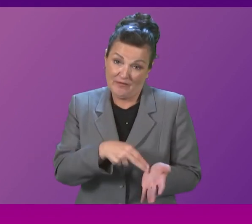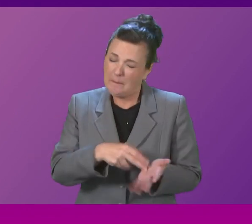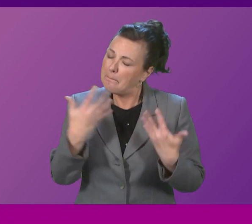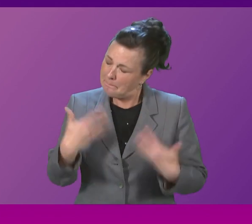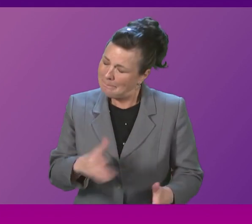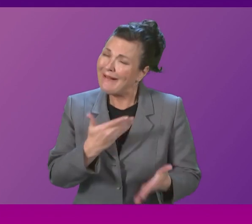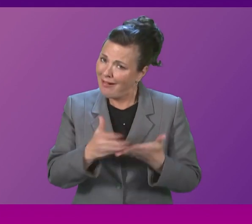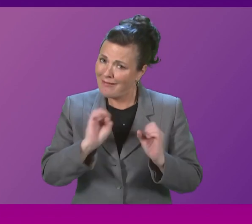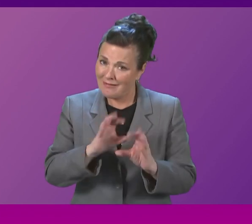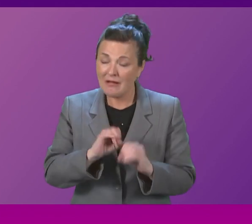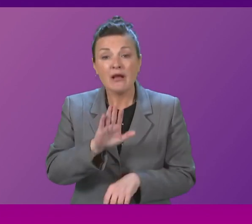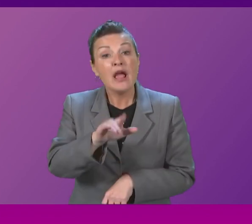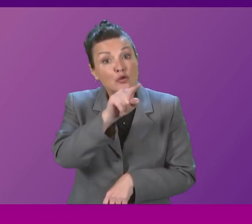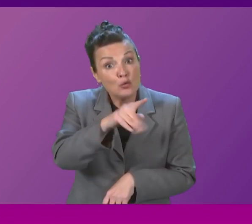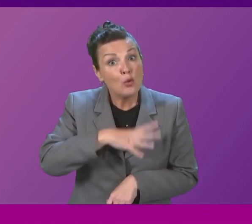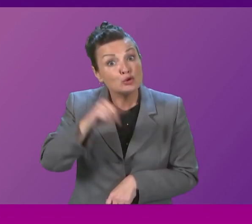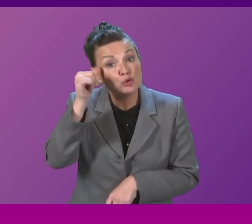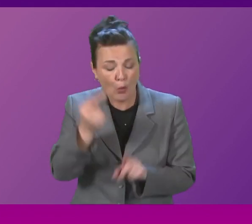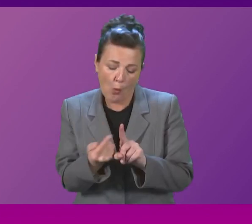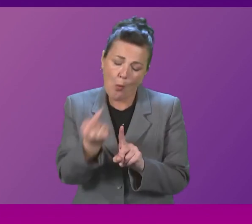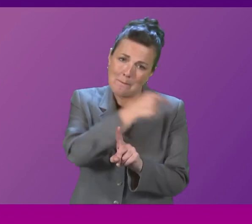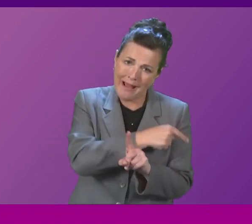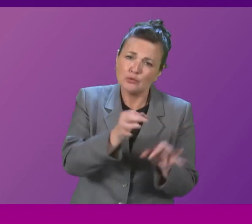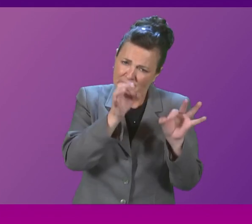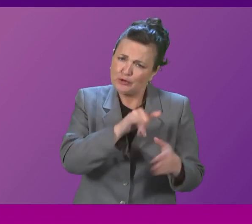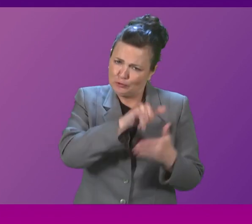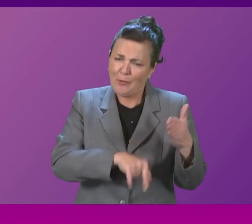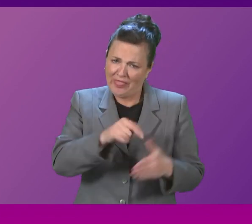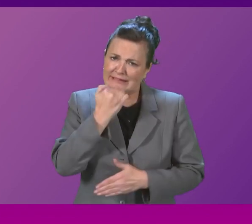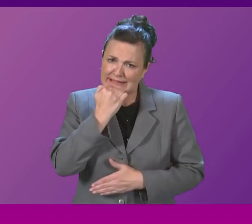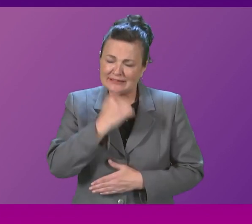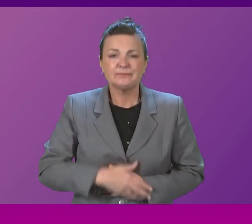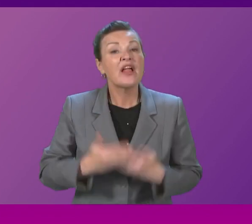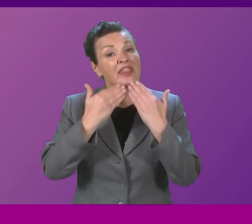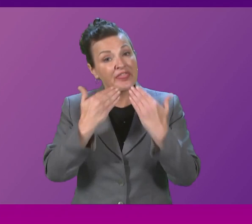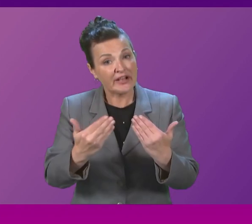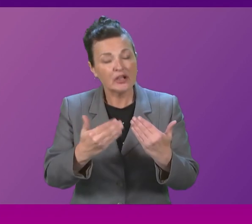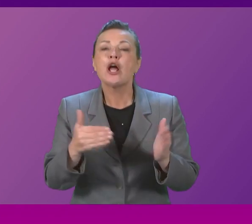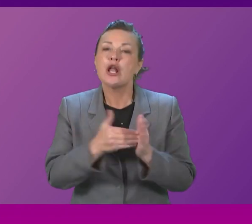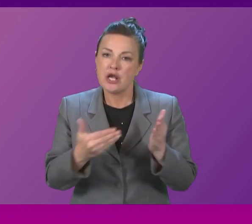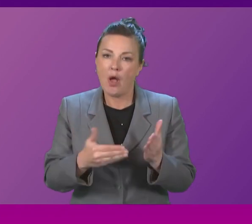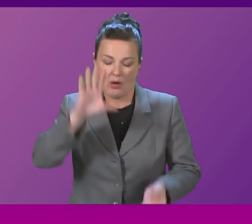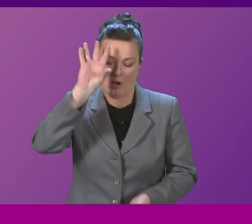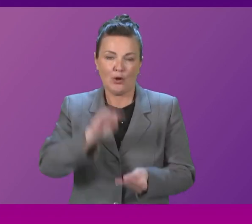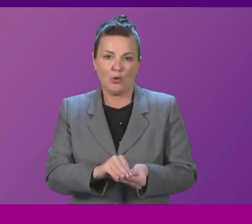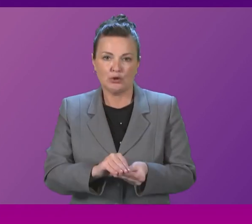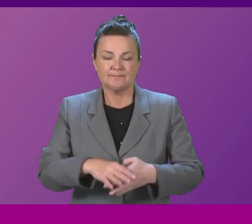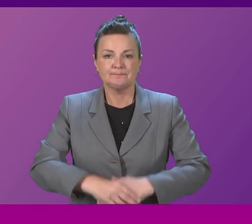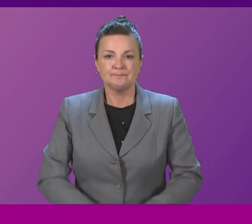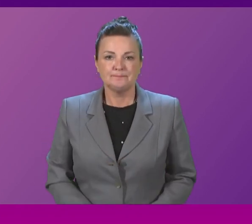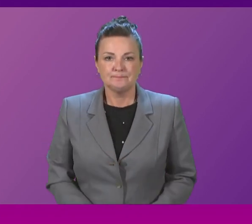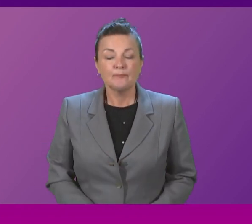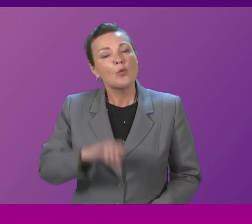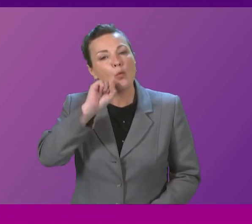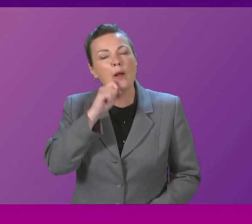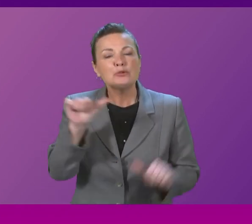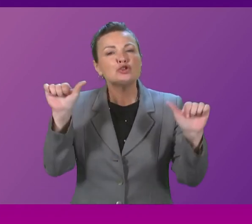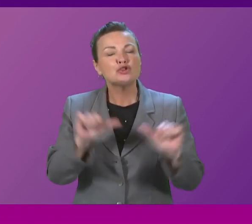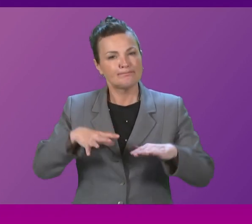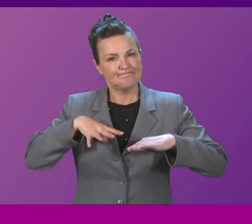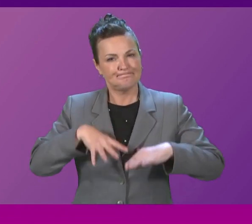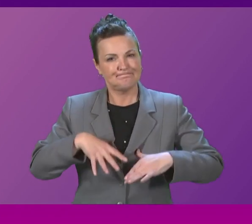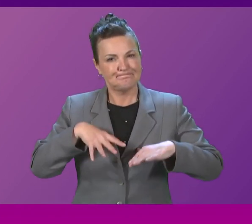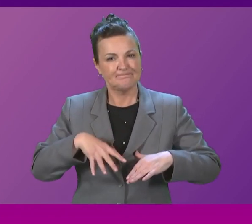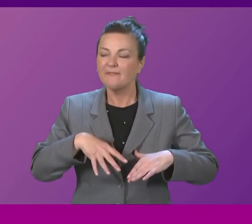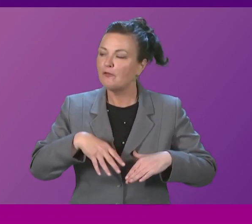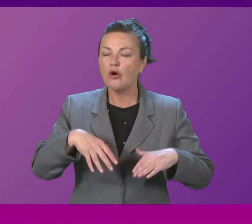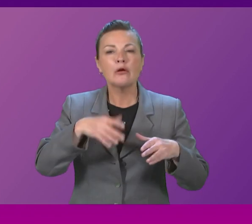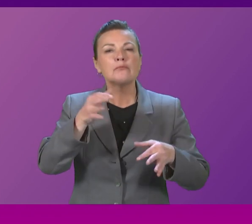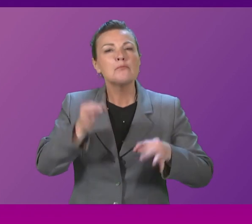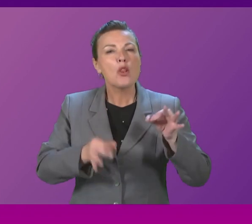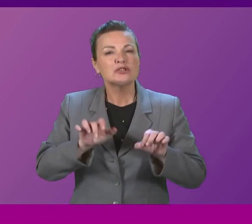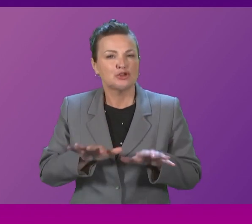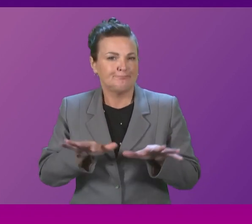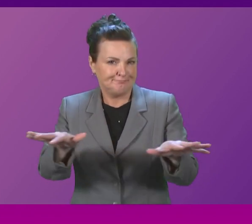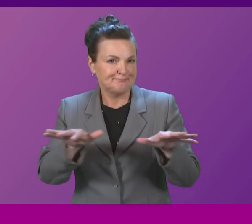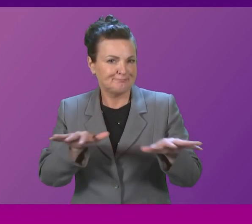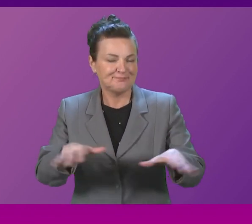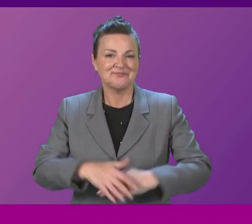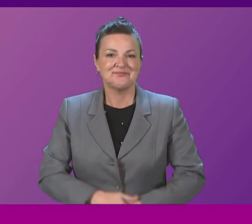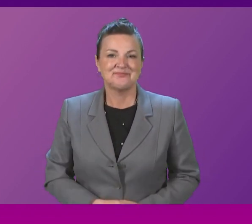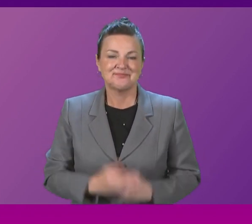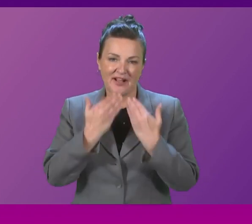so I refer Mr Findlay to the Official Report of that date.